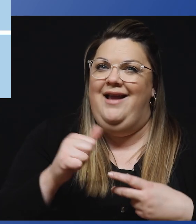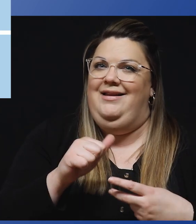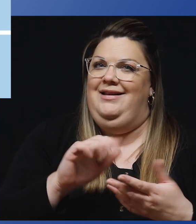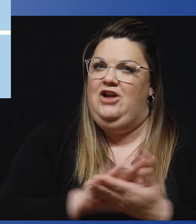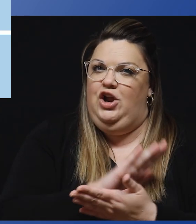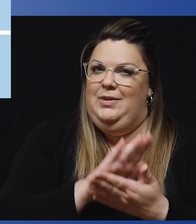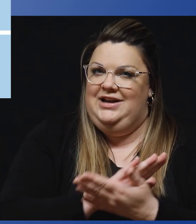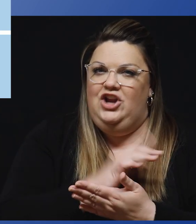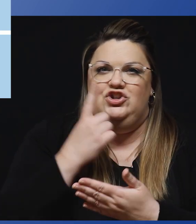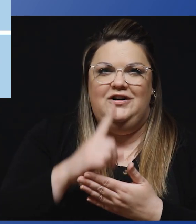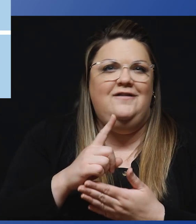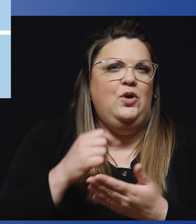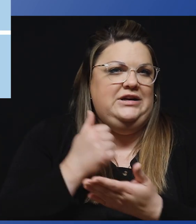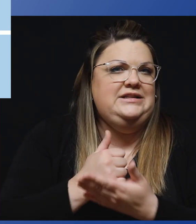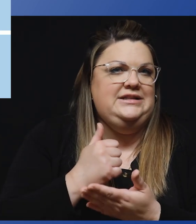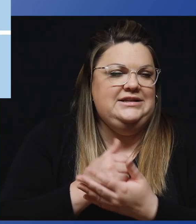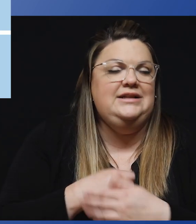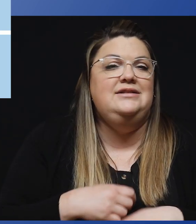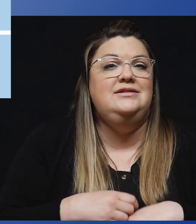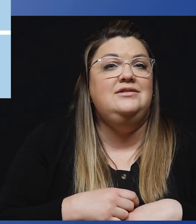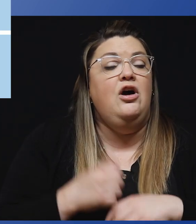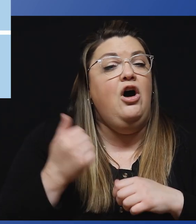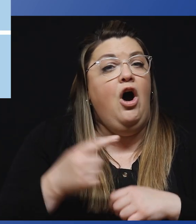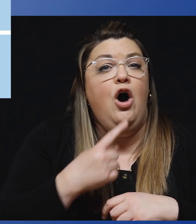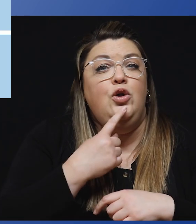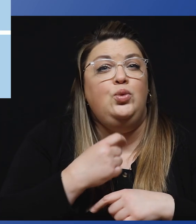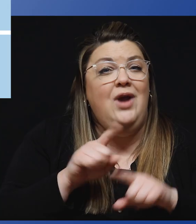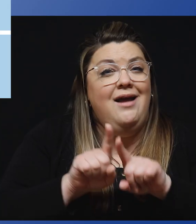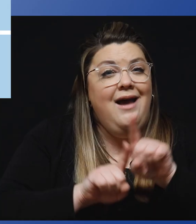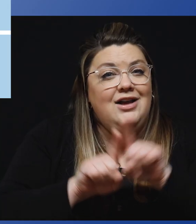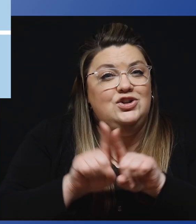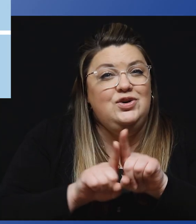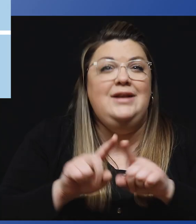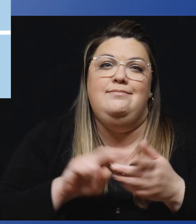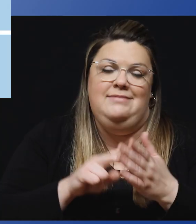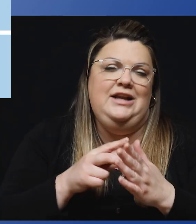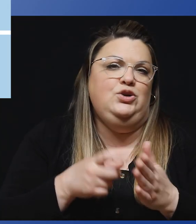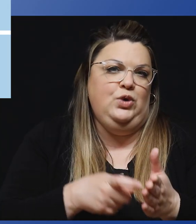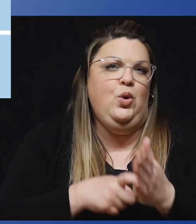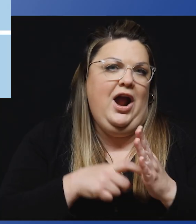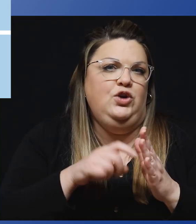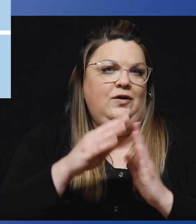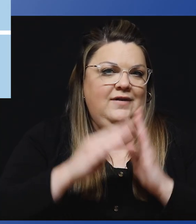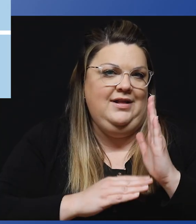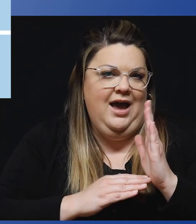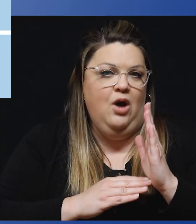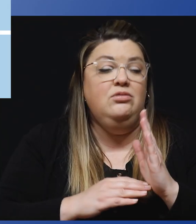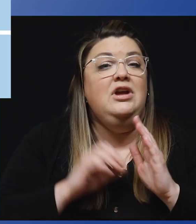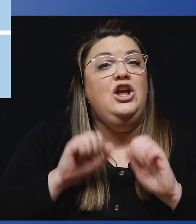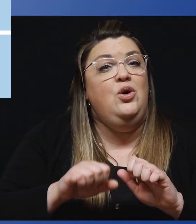All fields with a red asterisk are required. Documents may be submitted as PDF or JPEG files